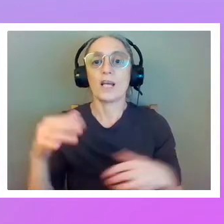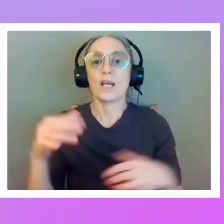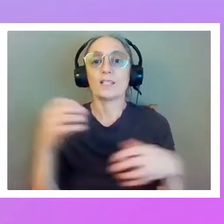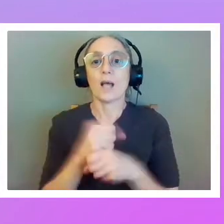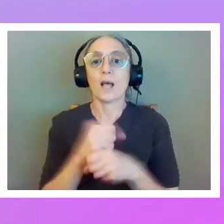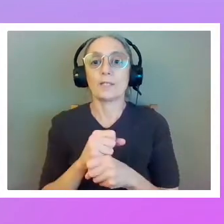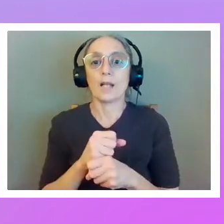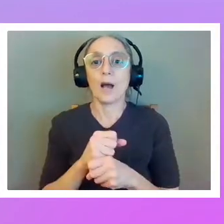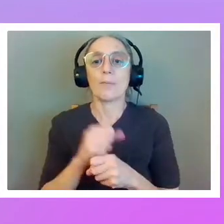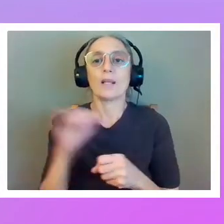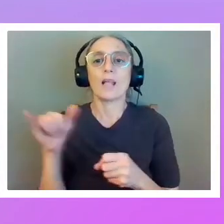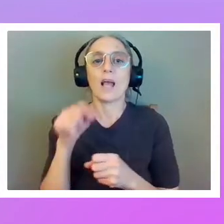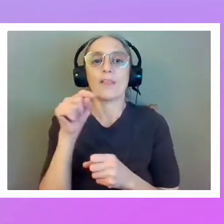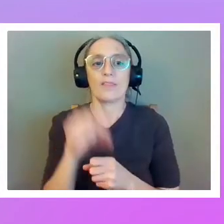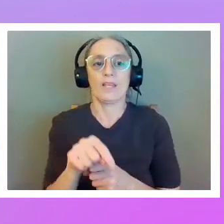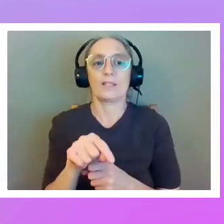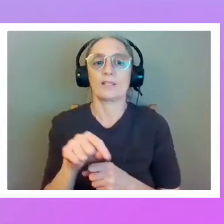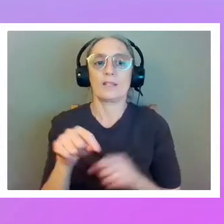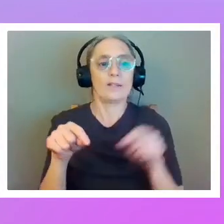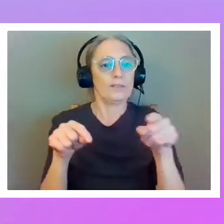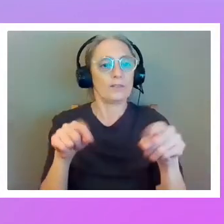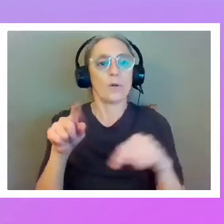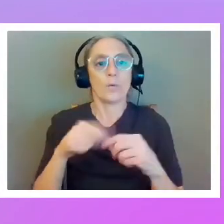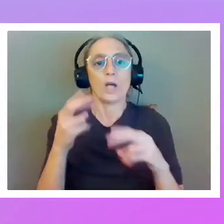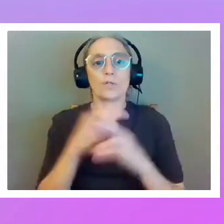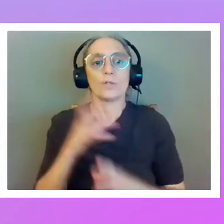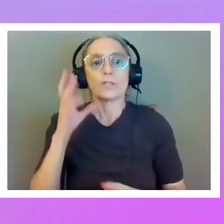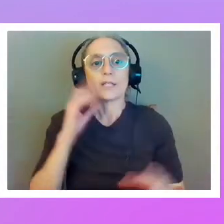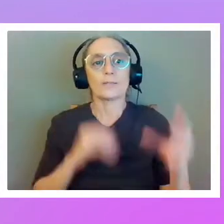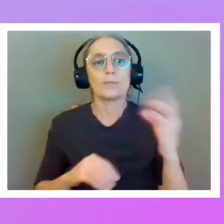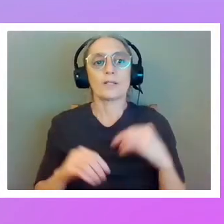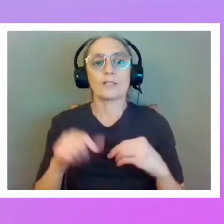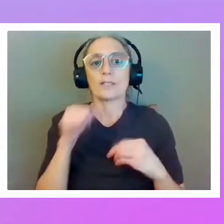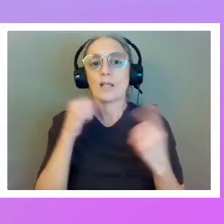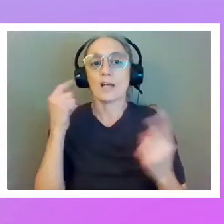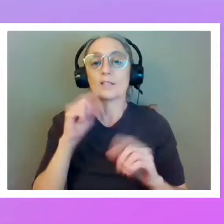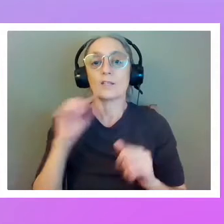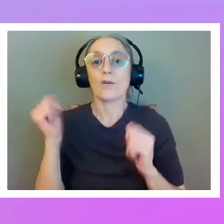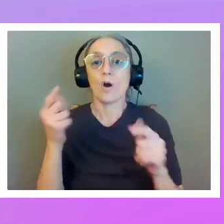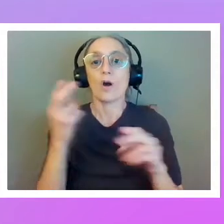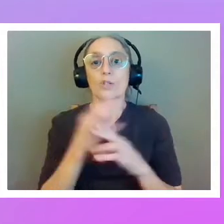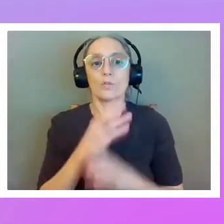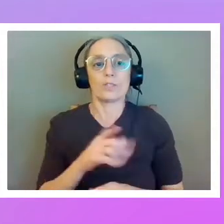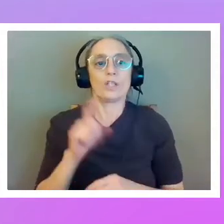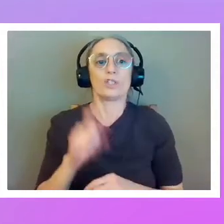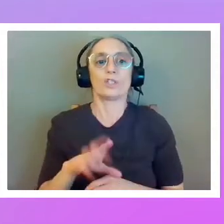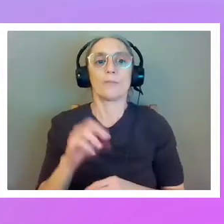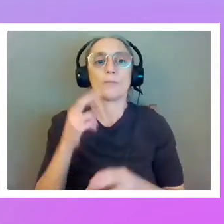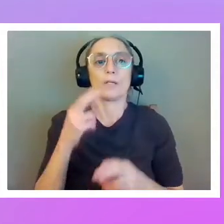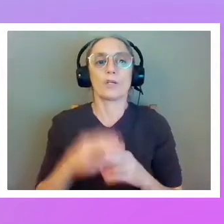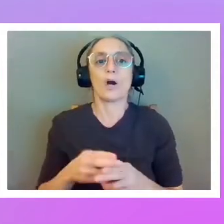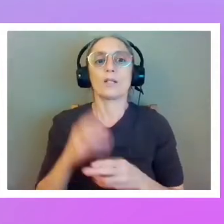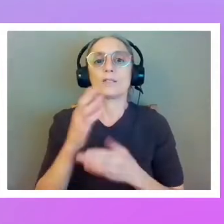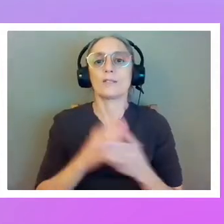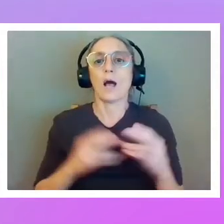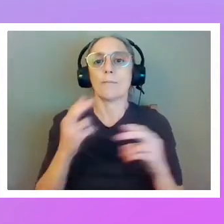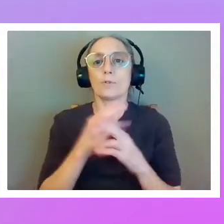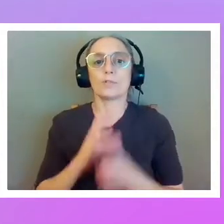"When user experience doesn't consider all users it should be called some users experience. Yes, SUX."